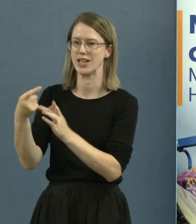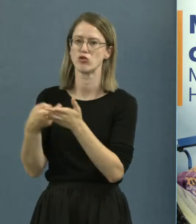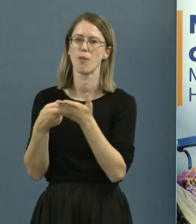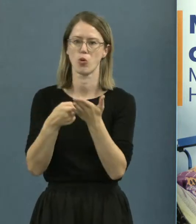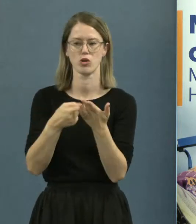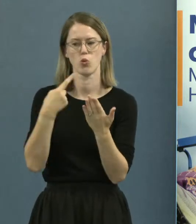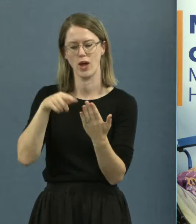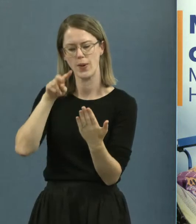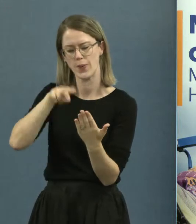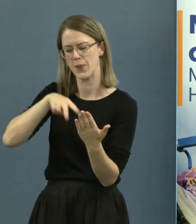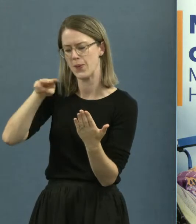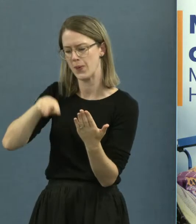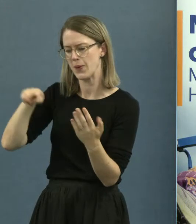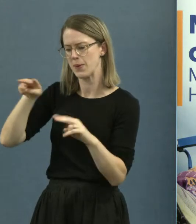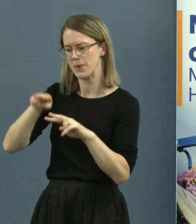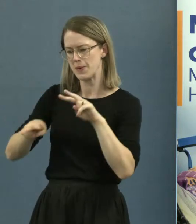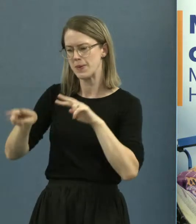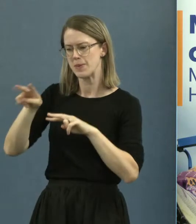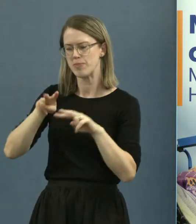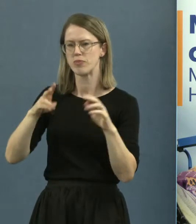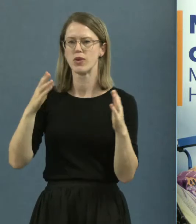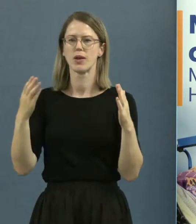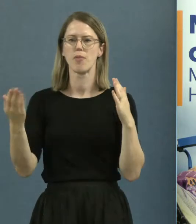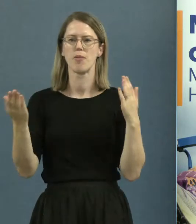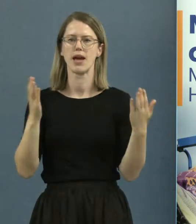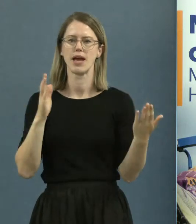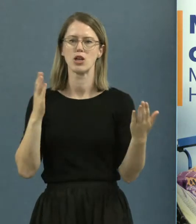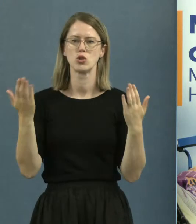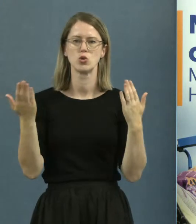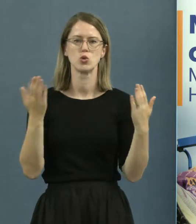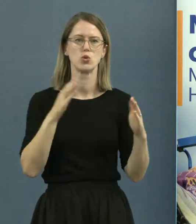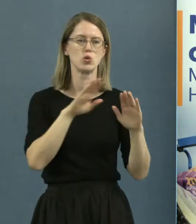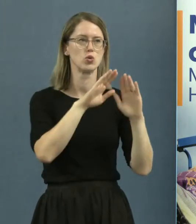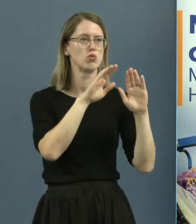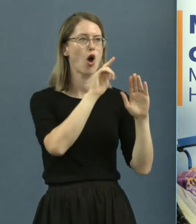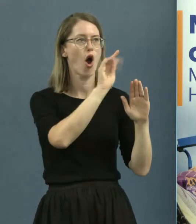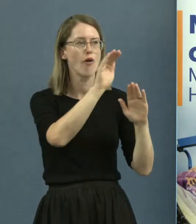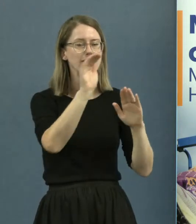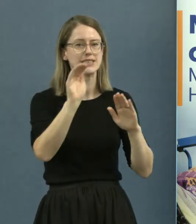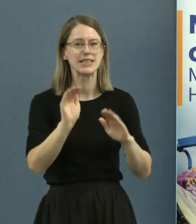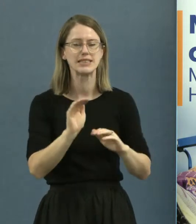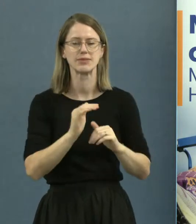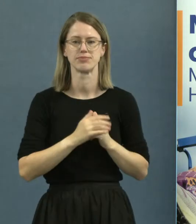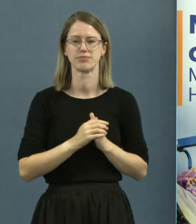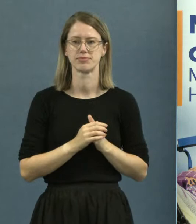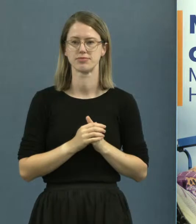and we regularly review that data. We compare ourselves with